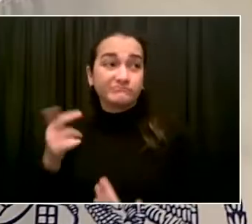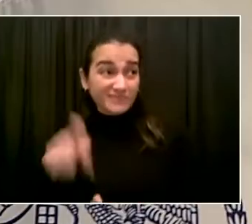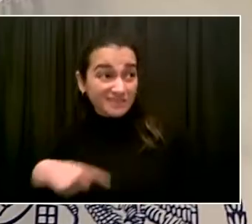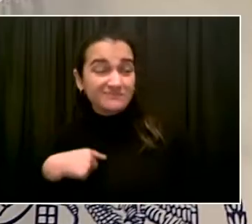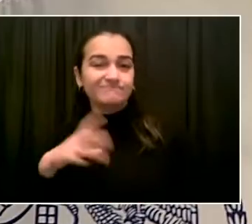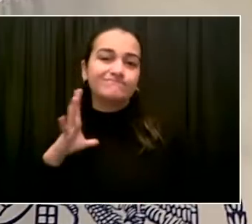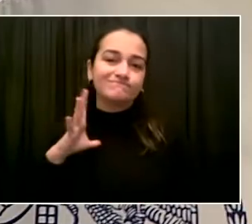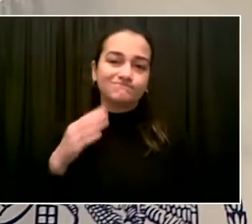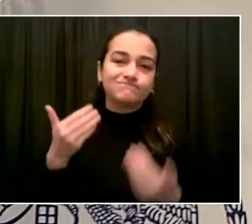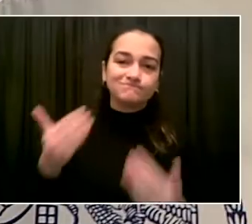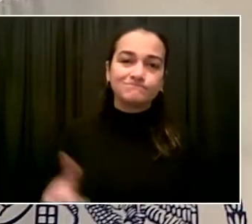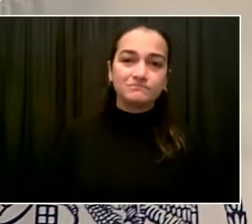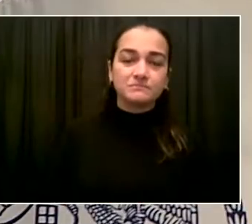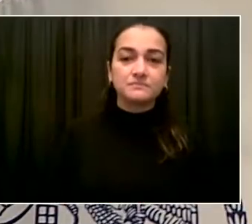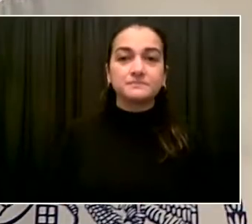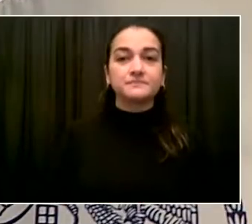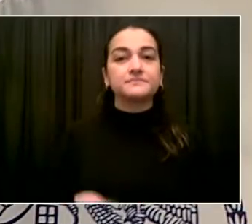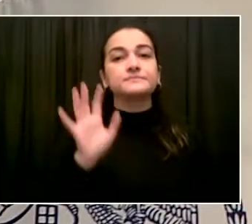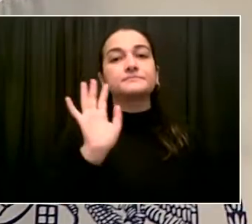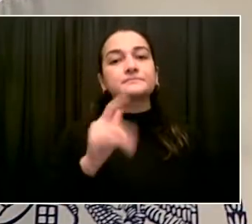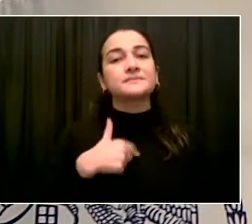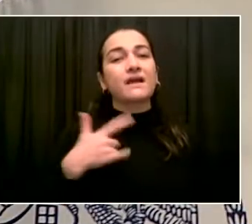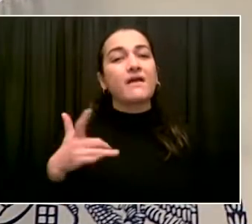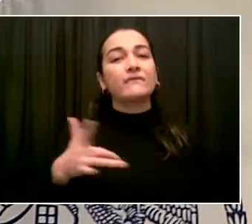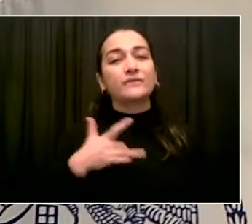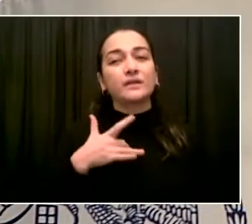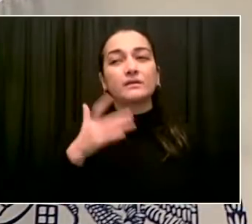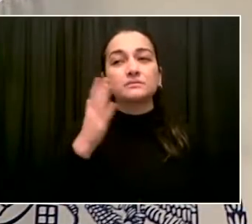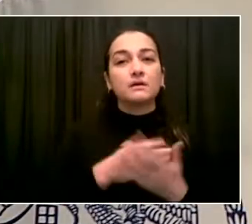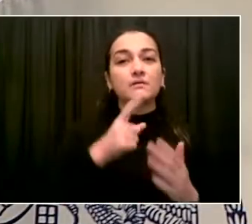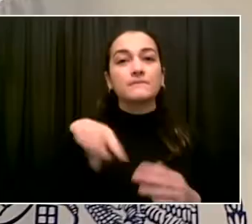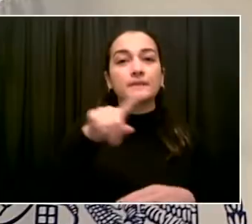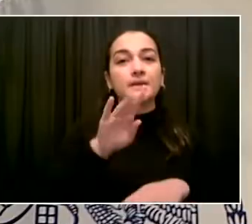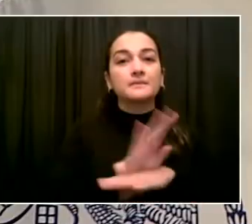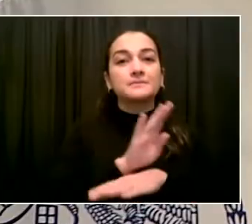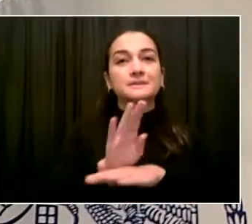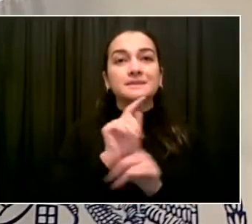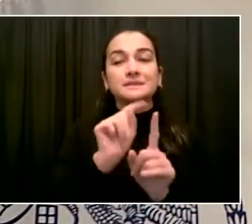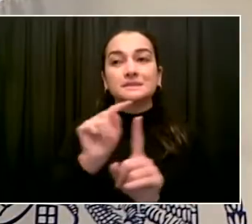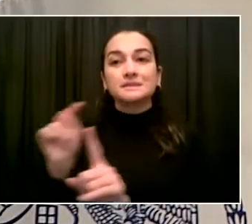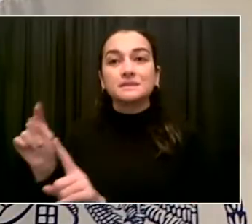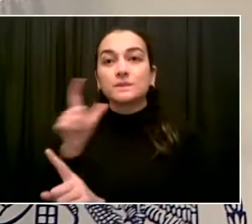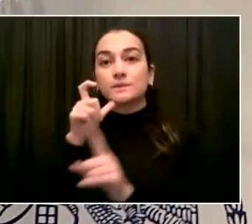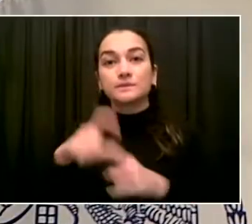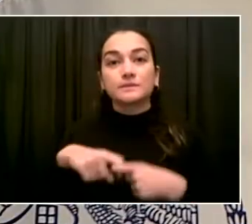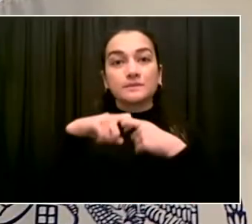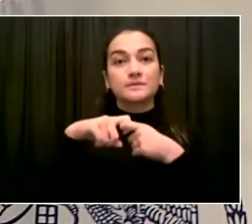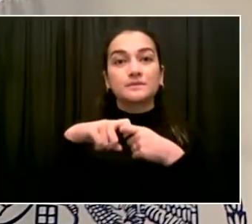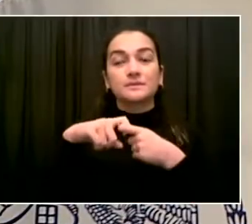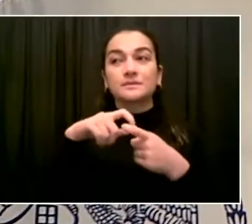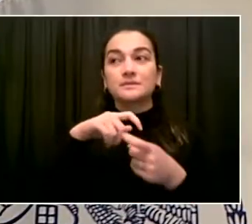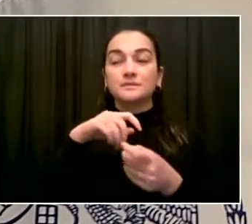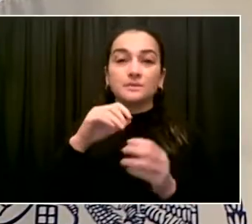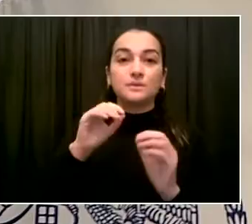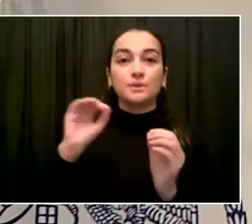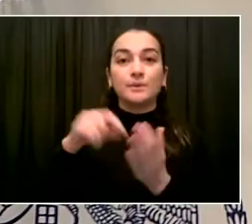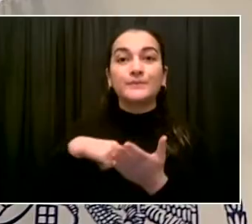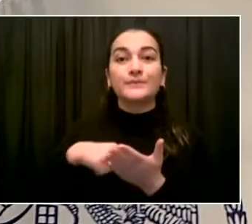THE BOTTOM NLIE IS, I DON'T THINK IT'LL BE TOO MANY